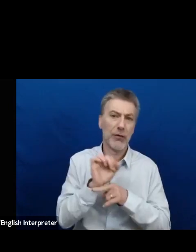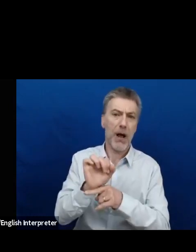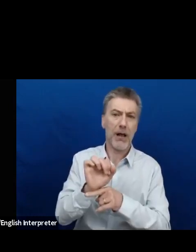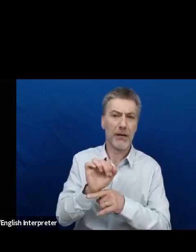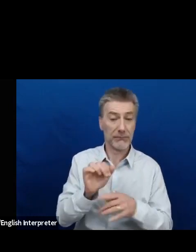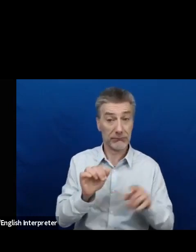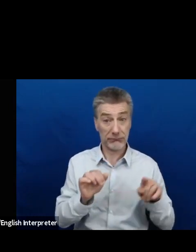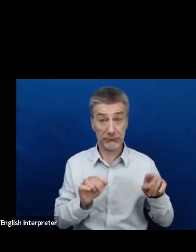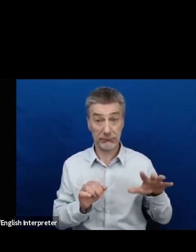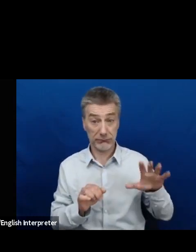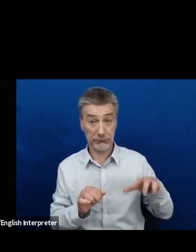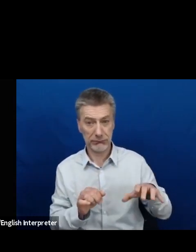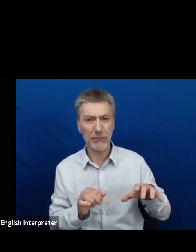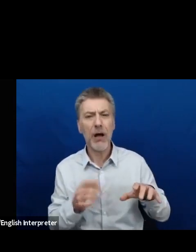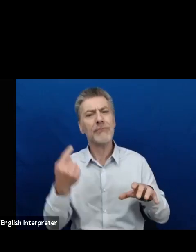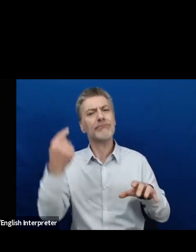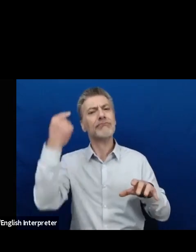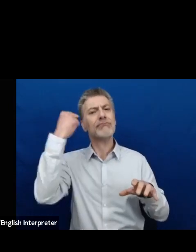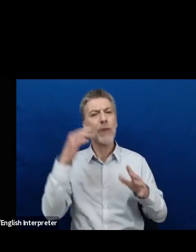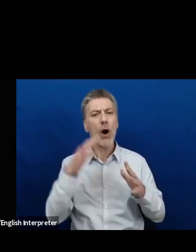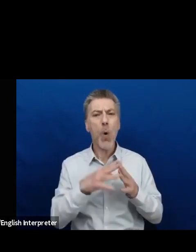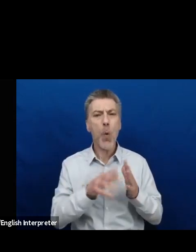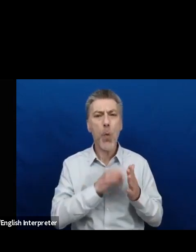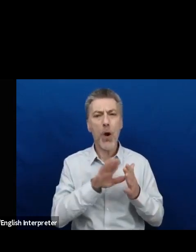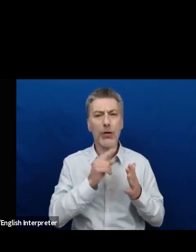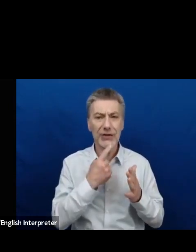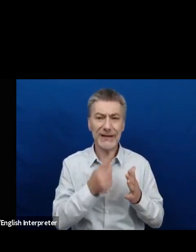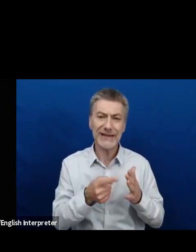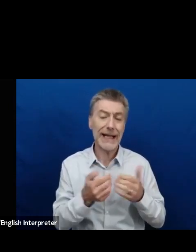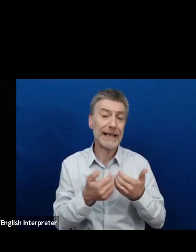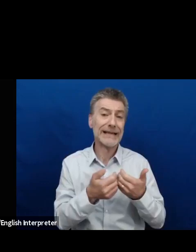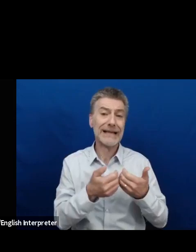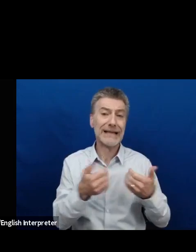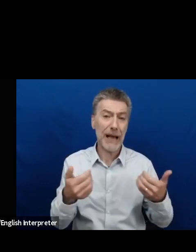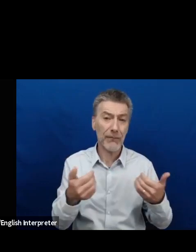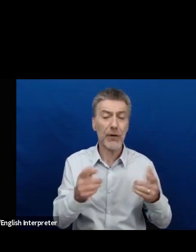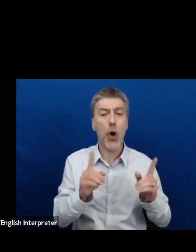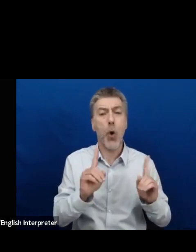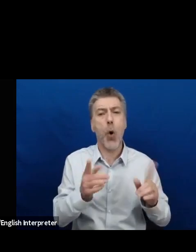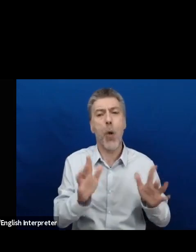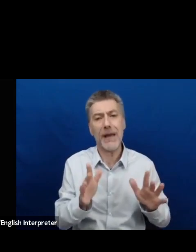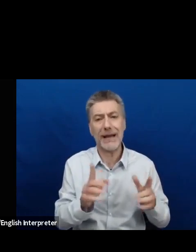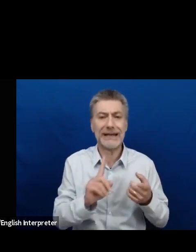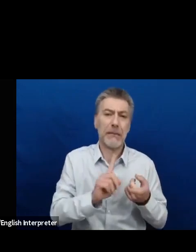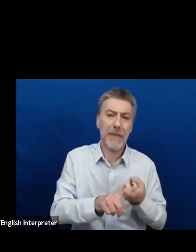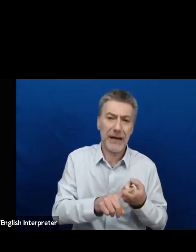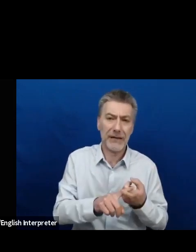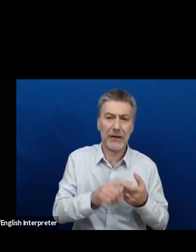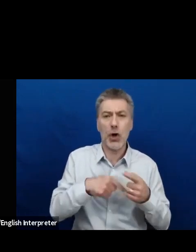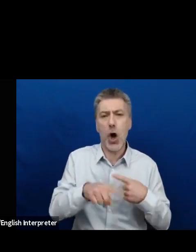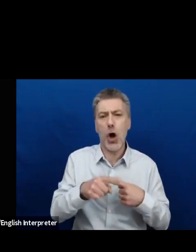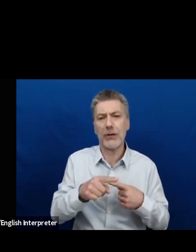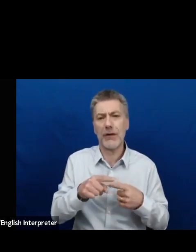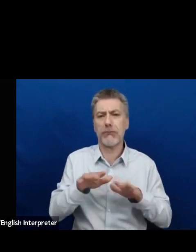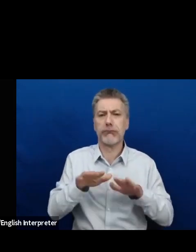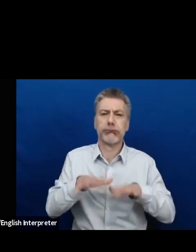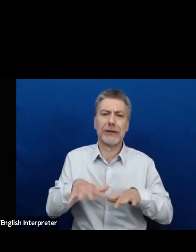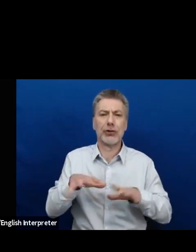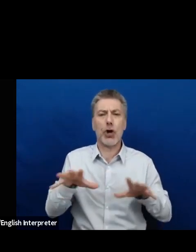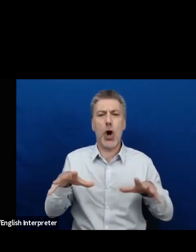rest cuint the neh from it's in folvment in the European project. As I've long argued